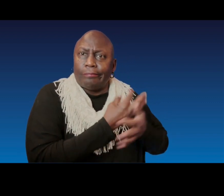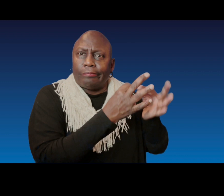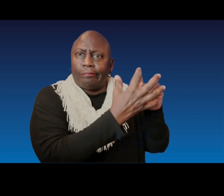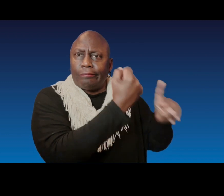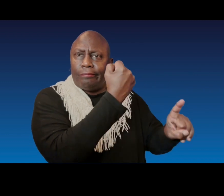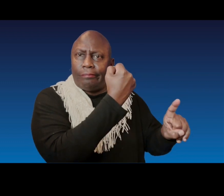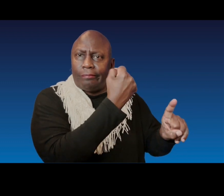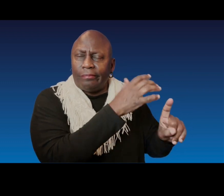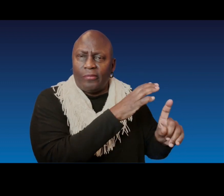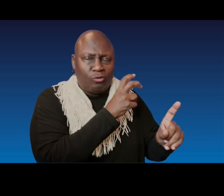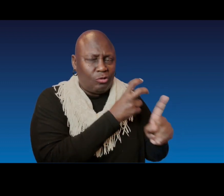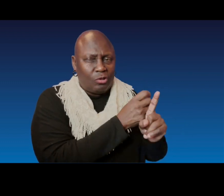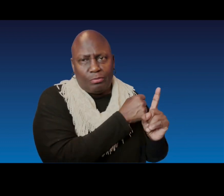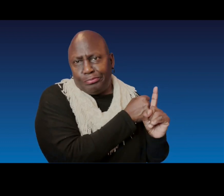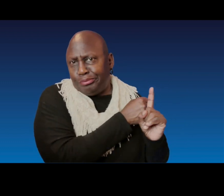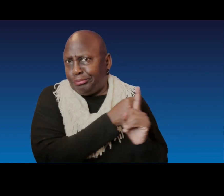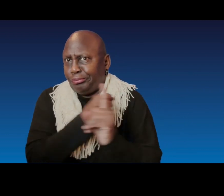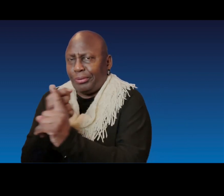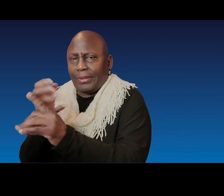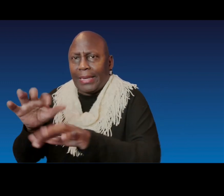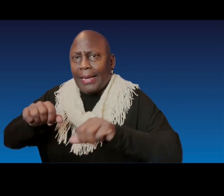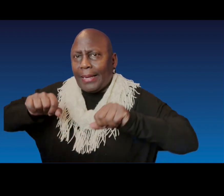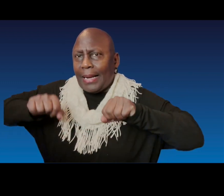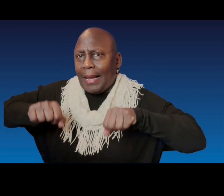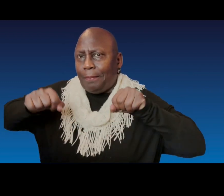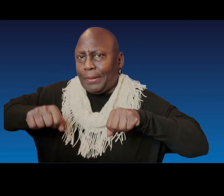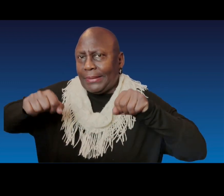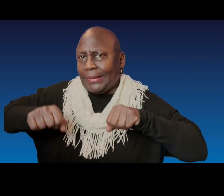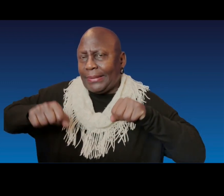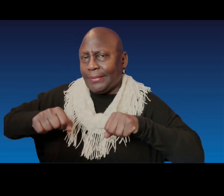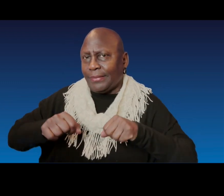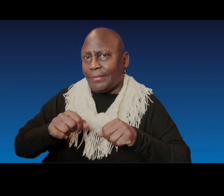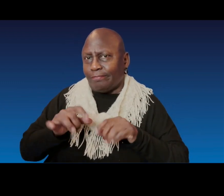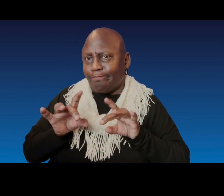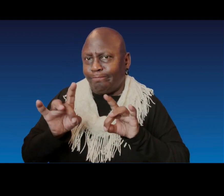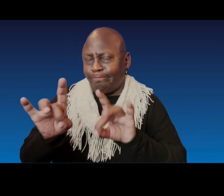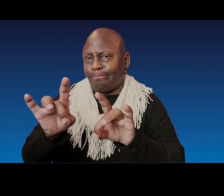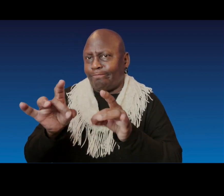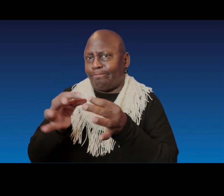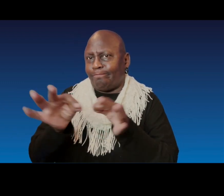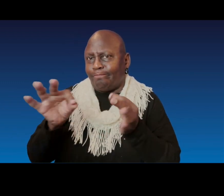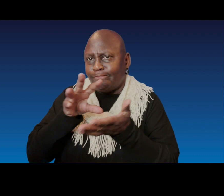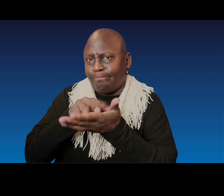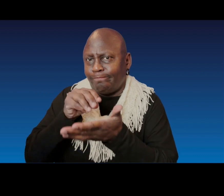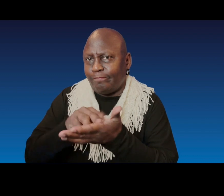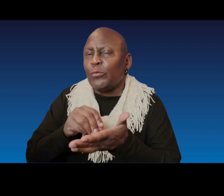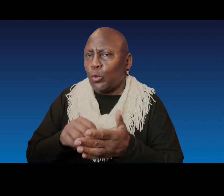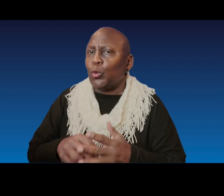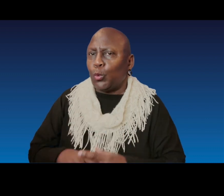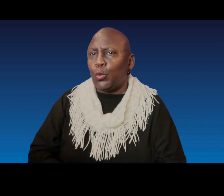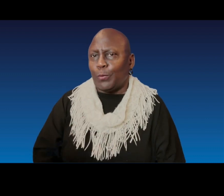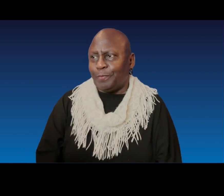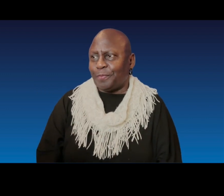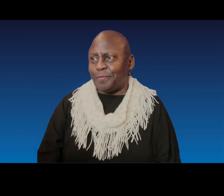Aptitude refers to your abilities, and if you have the epistemology and experience.